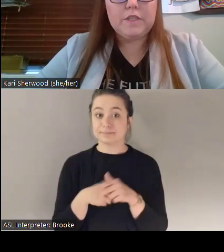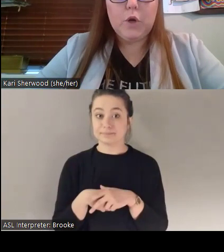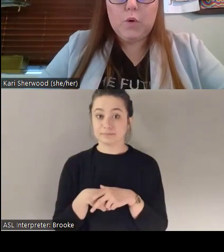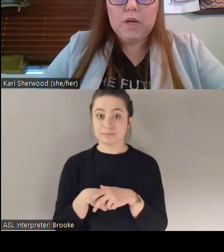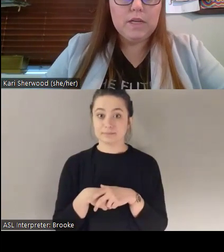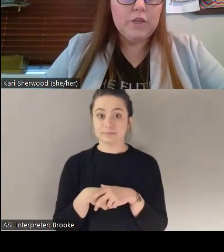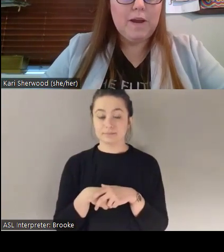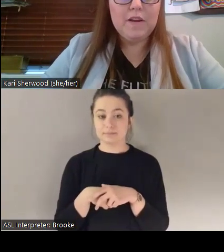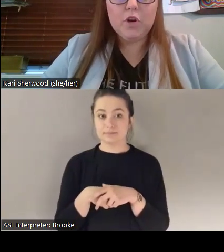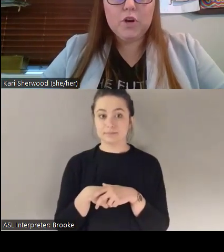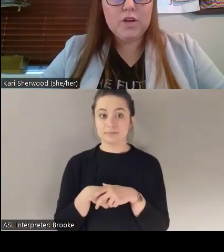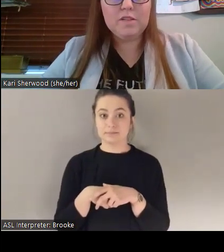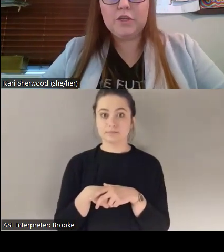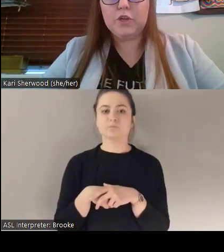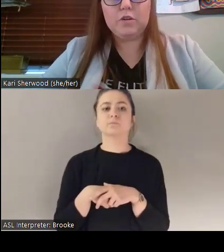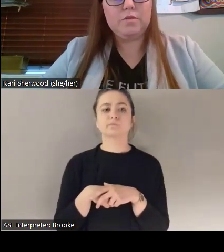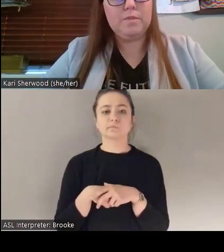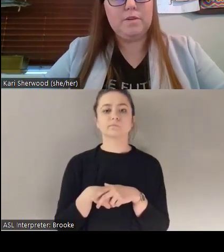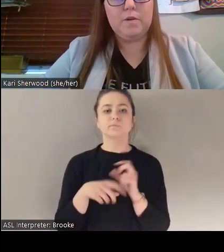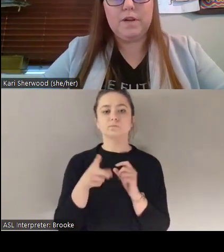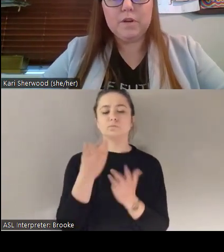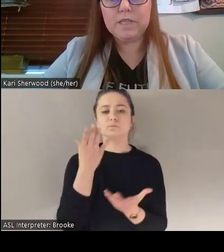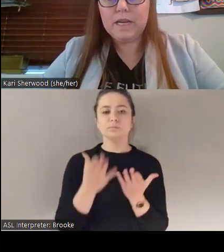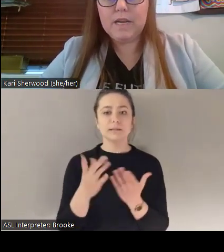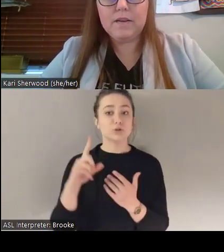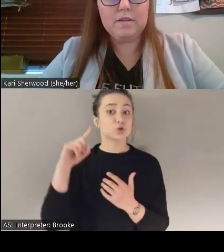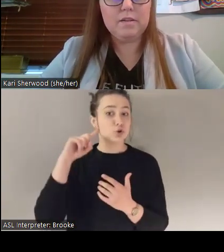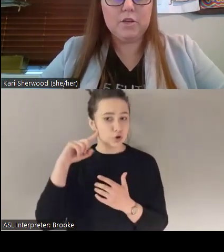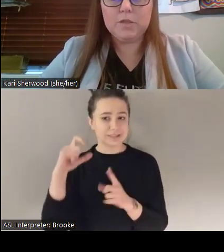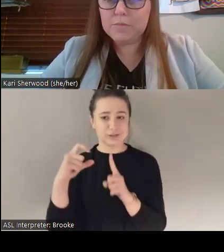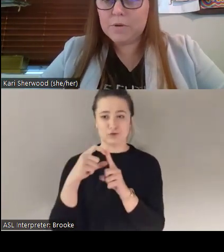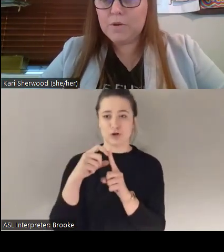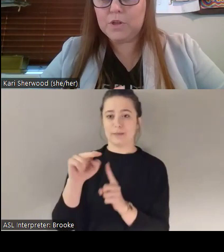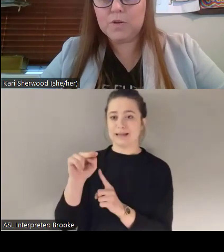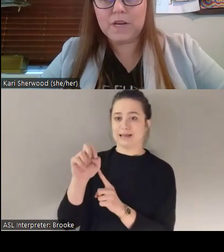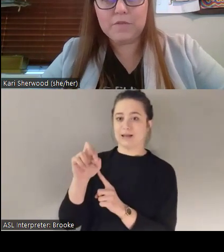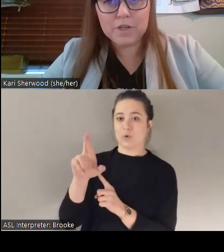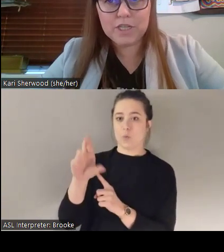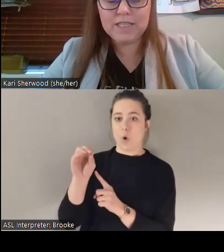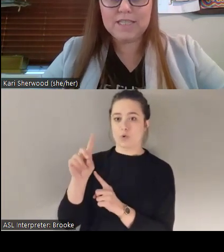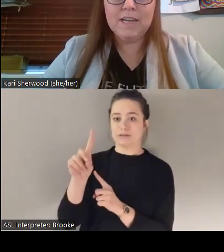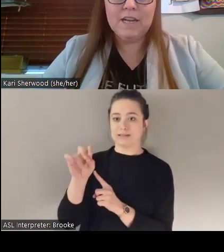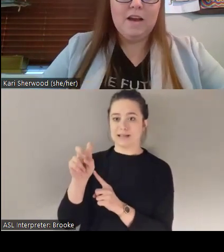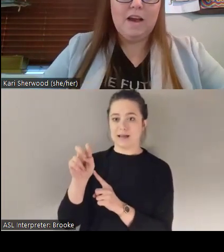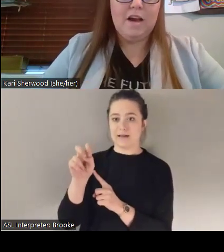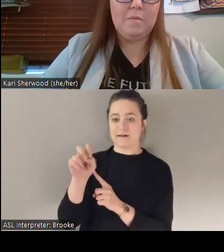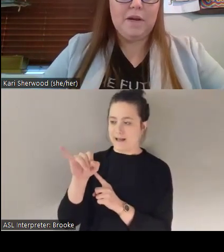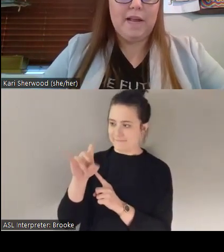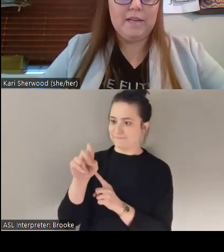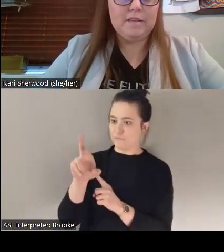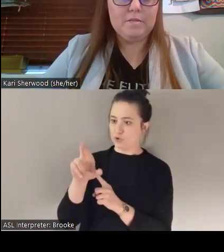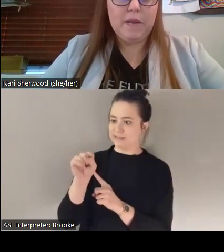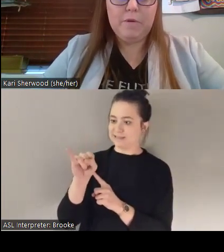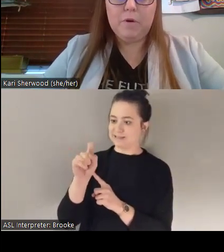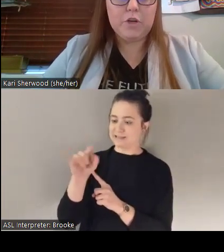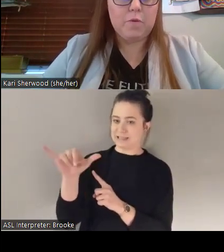So you might have heard the term neurodiversity, neurotypical, neurodivergence, and maybe wonder